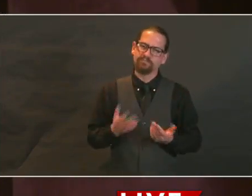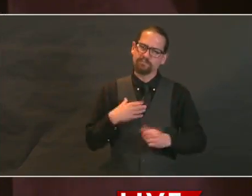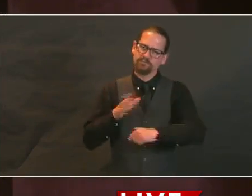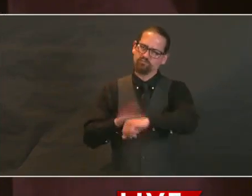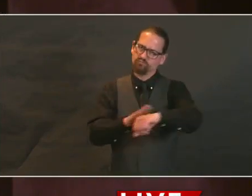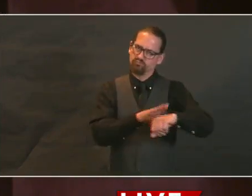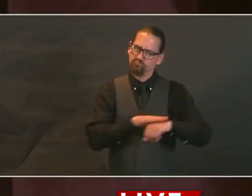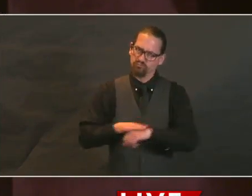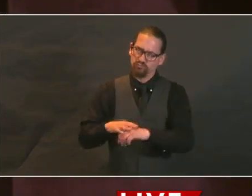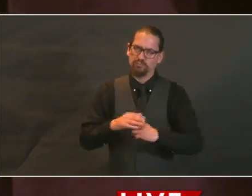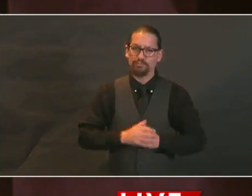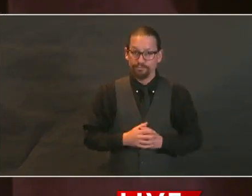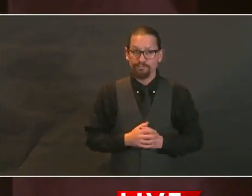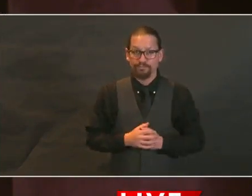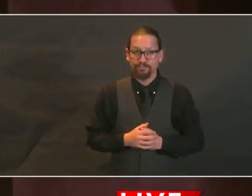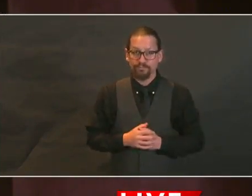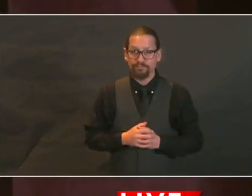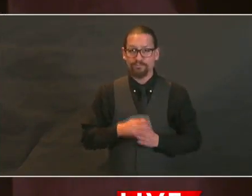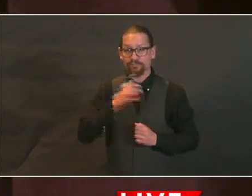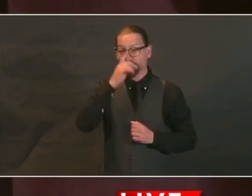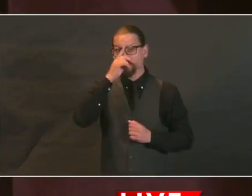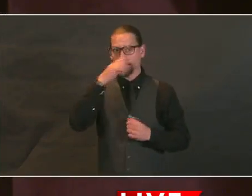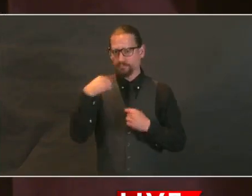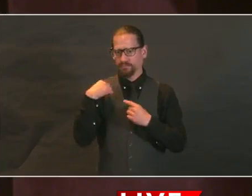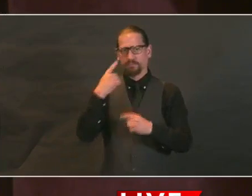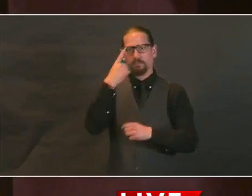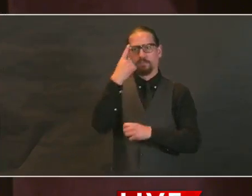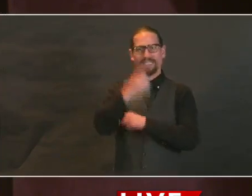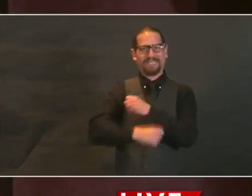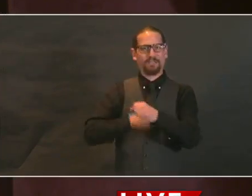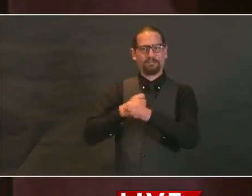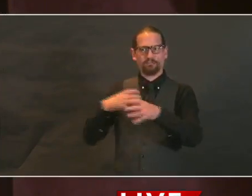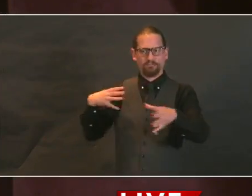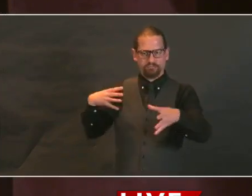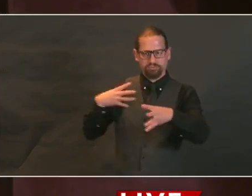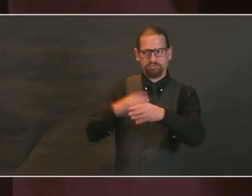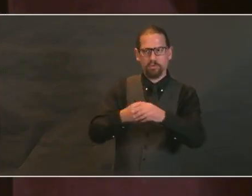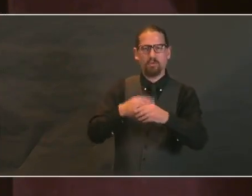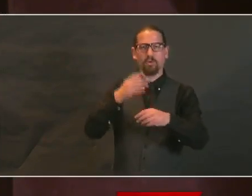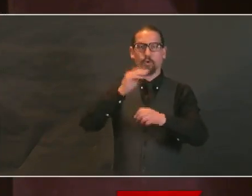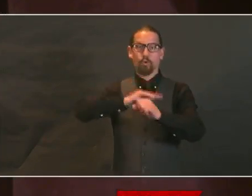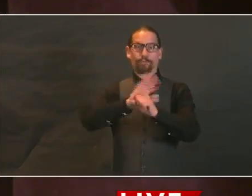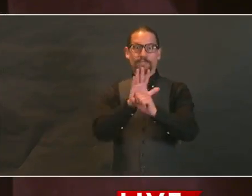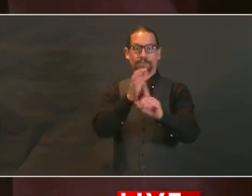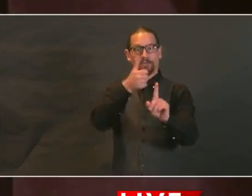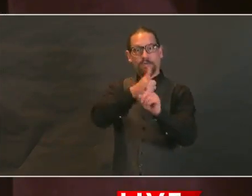INFECTED THIS CORONAVIRUS. OVER THE LAST YEAR. COVID-19